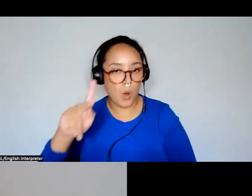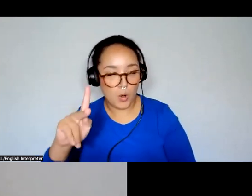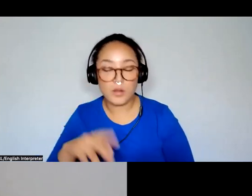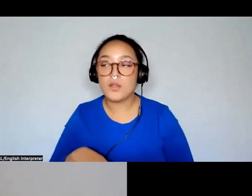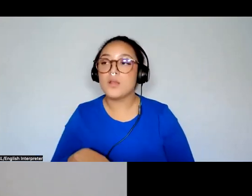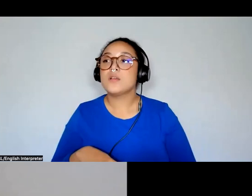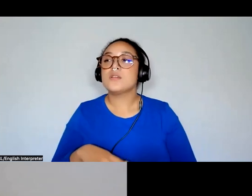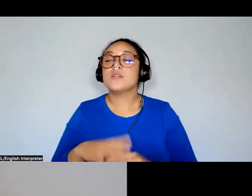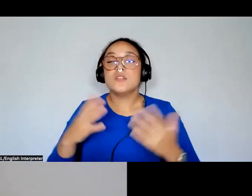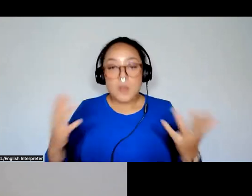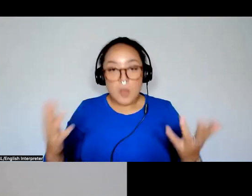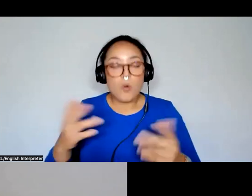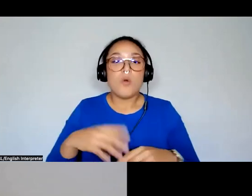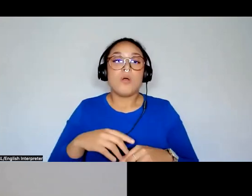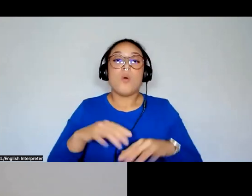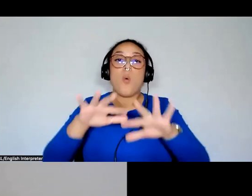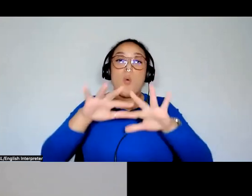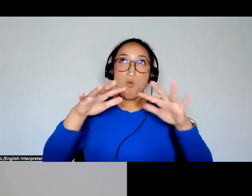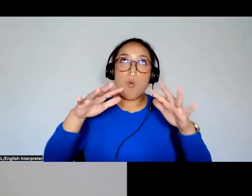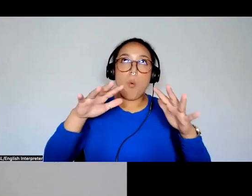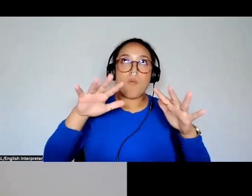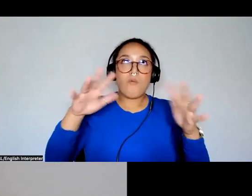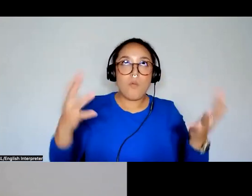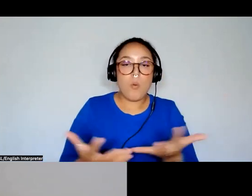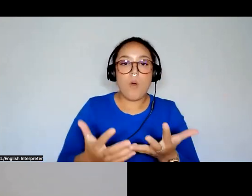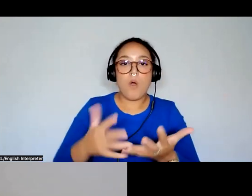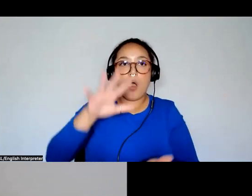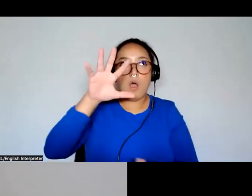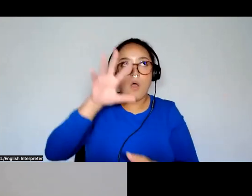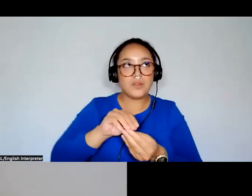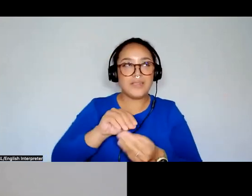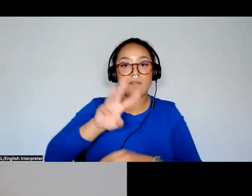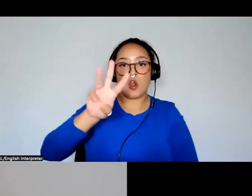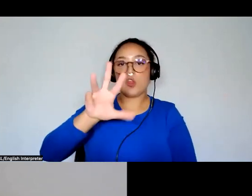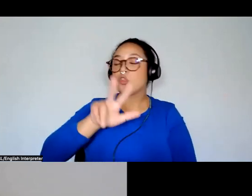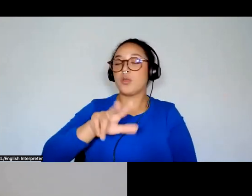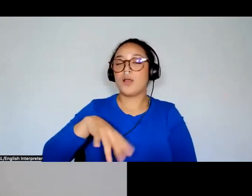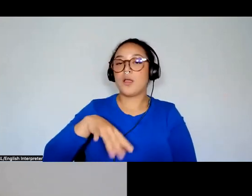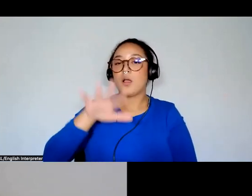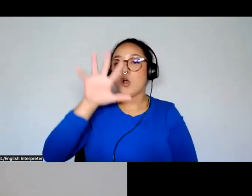community farms so 36 sites in total.